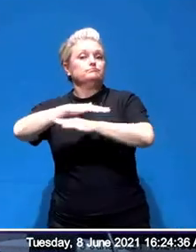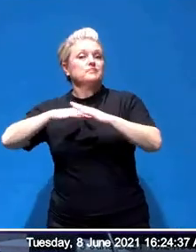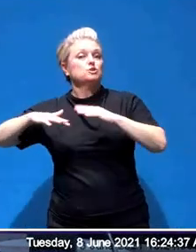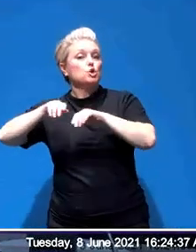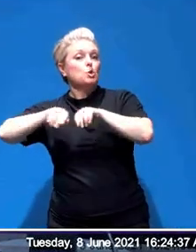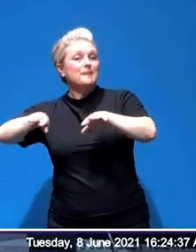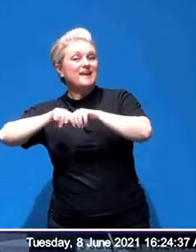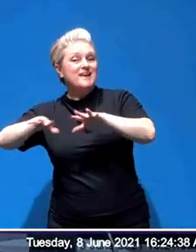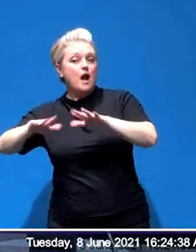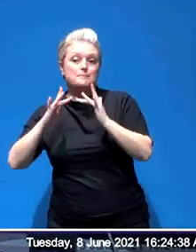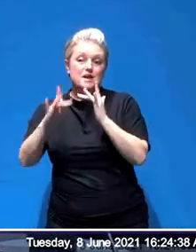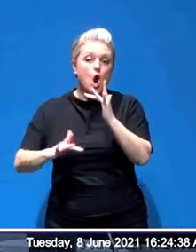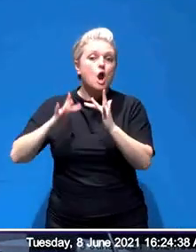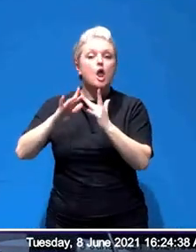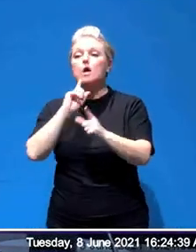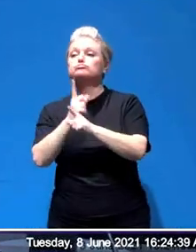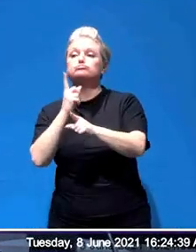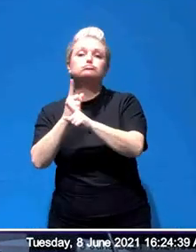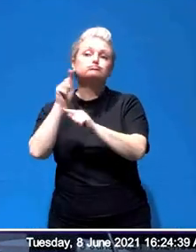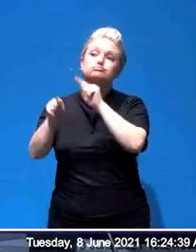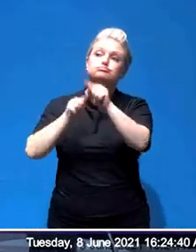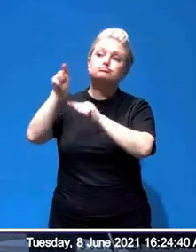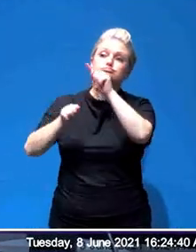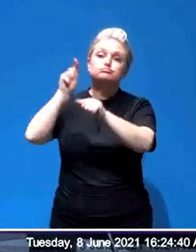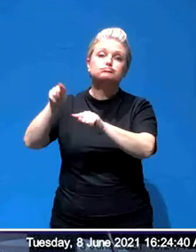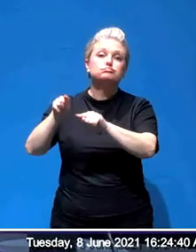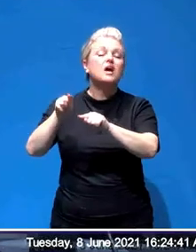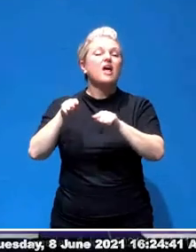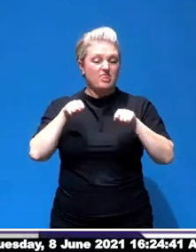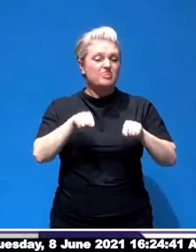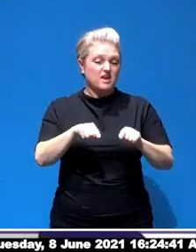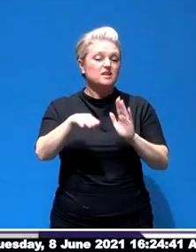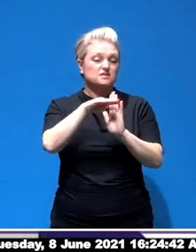about the effect of section 6M. Thank you very much.